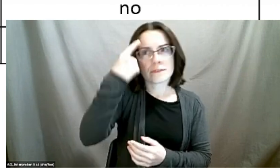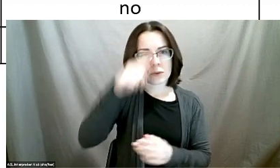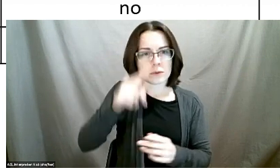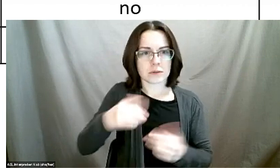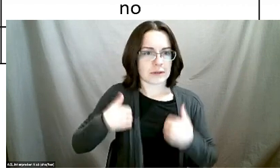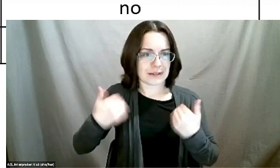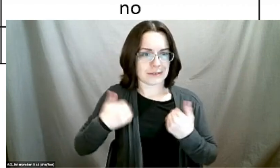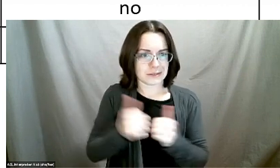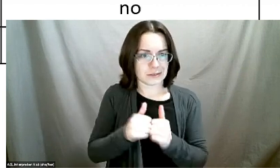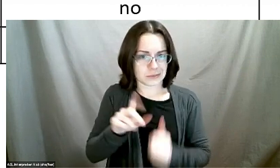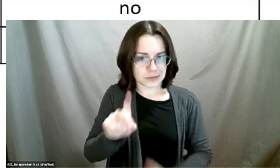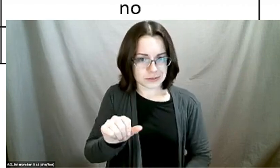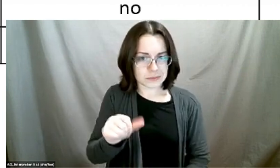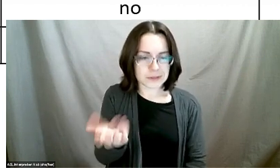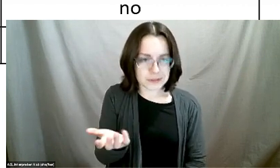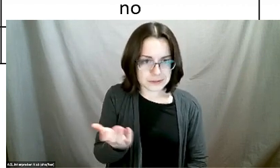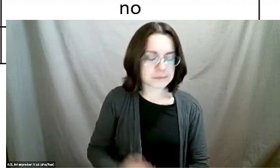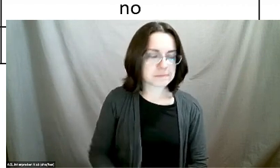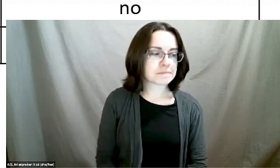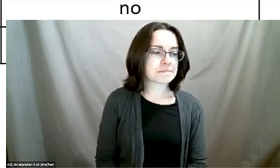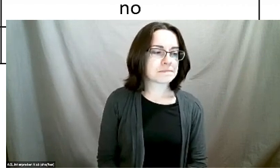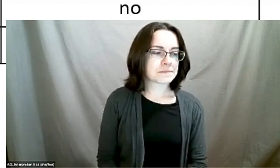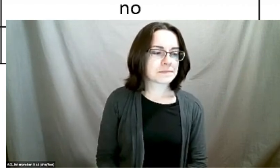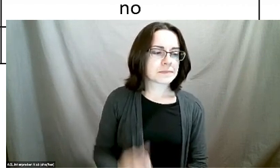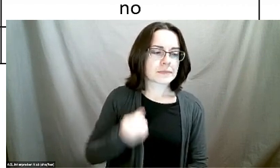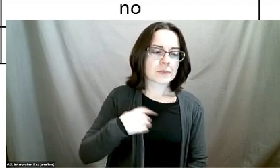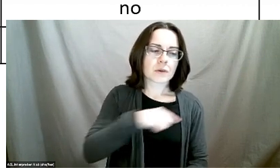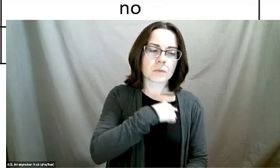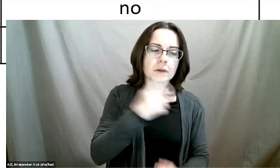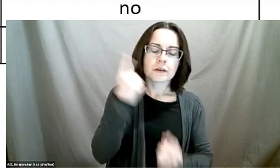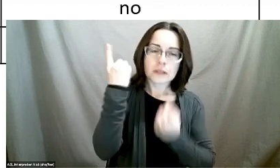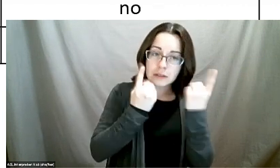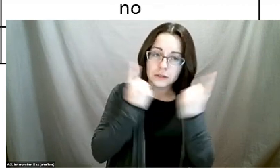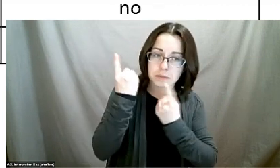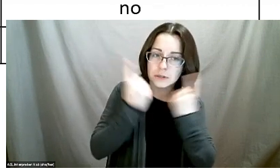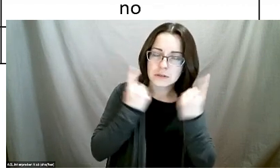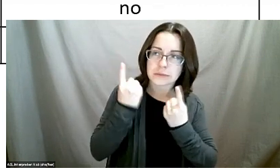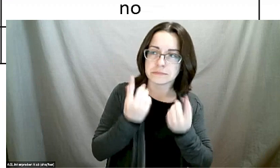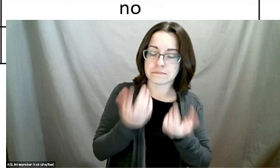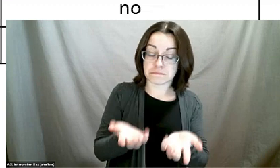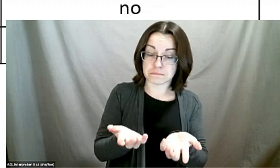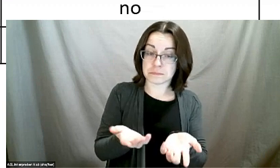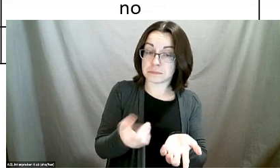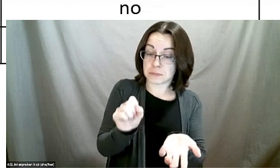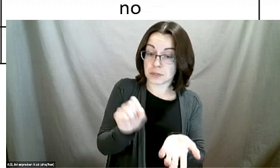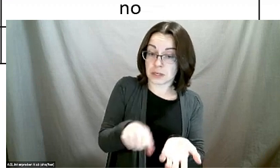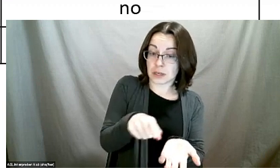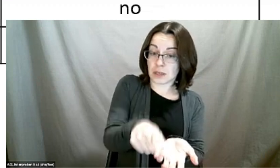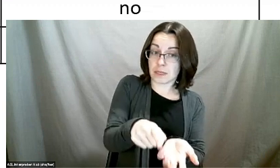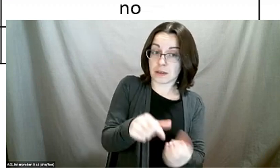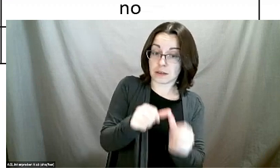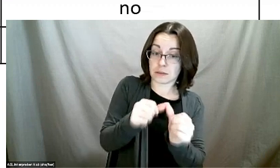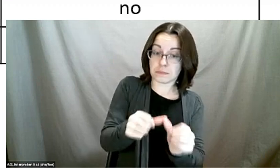Again, we think about whether they're able to maintain and take care of their own menstrual hygiene,